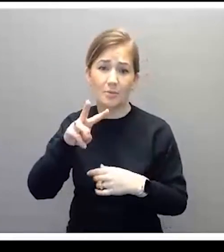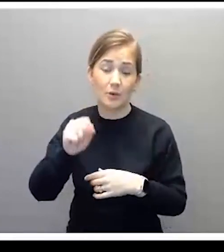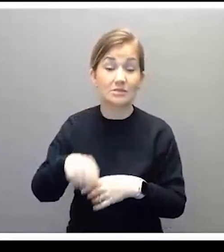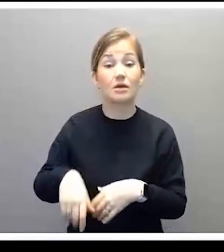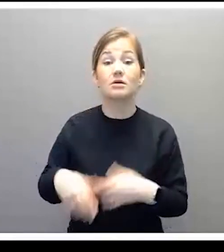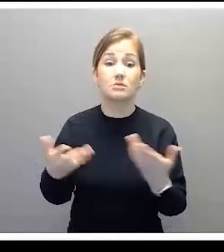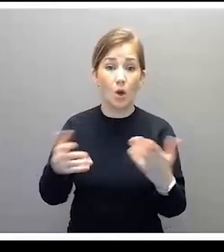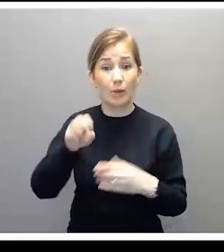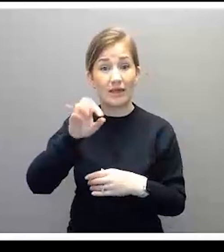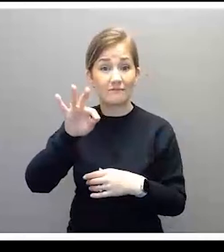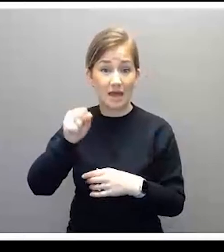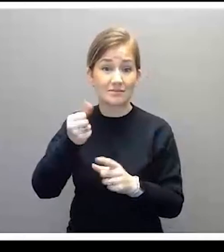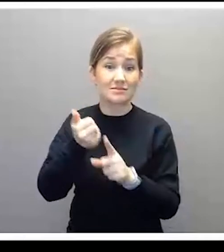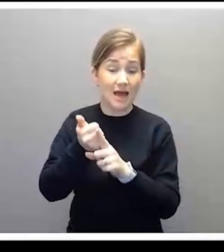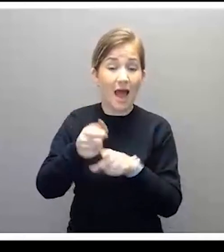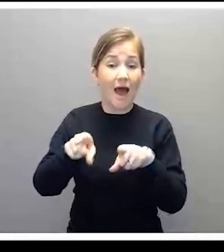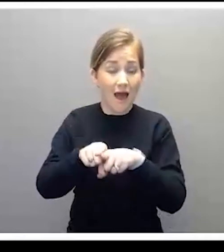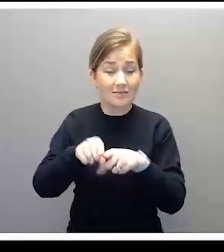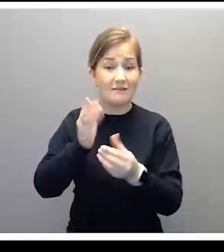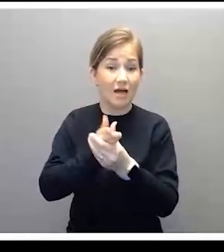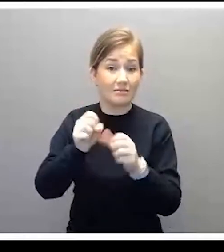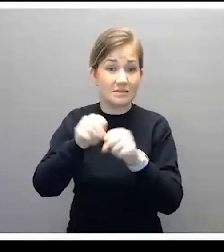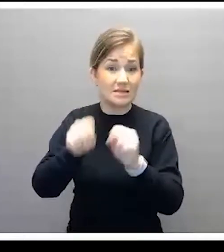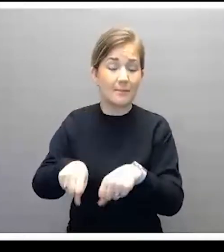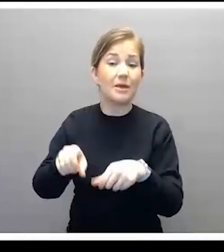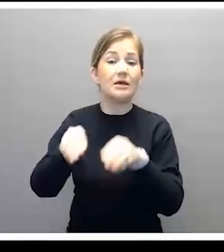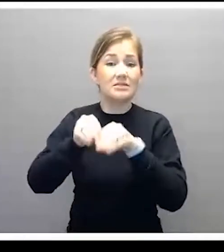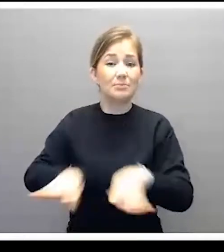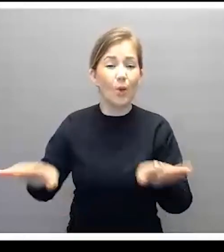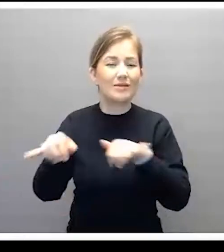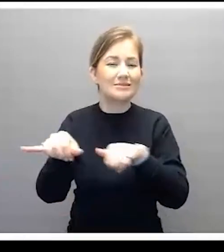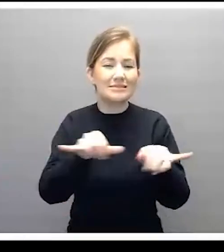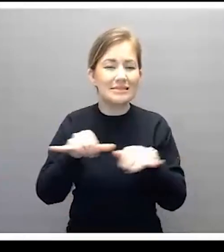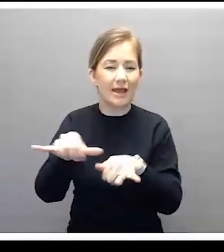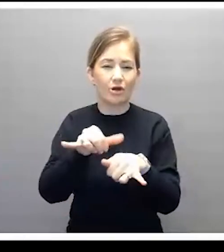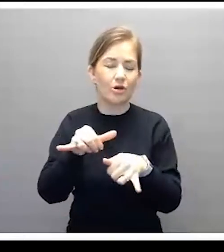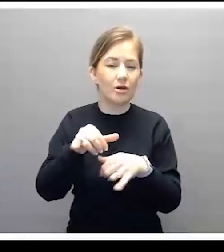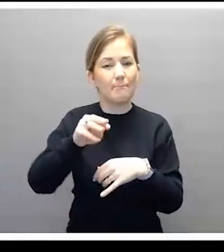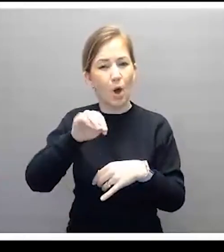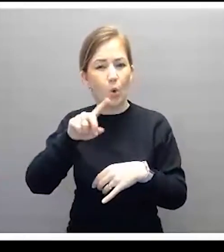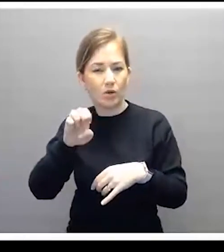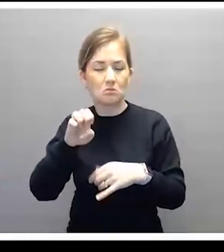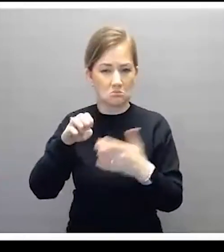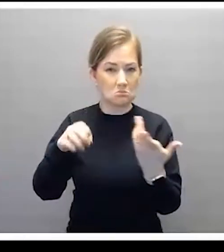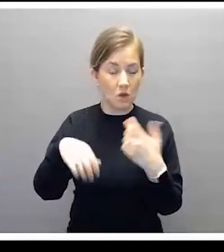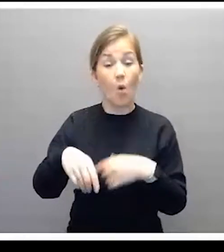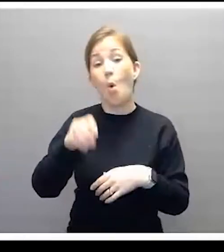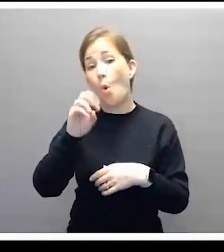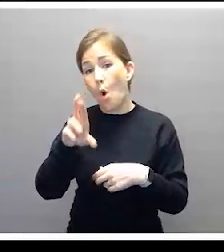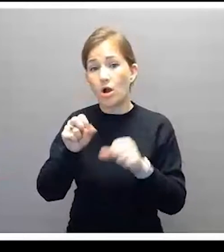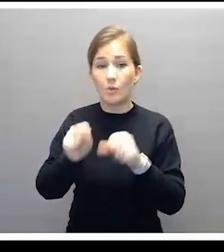So, EFS as a file system is deployed in standard mode, which is 3AZ availability.